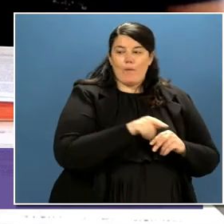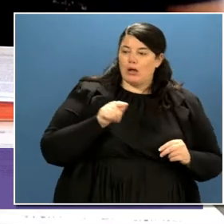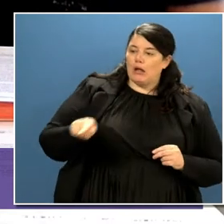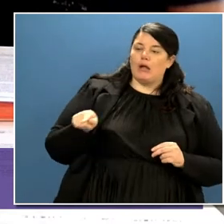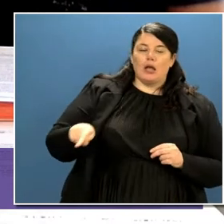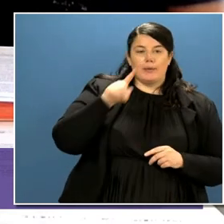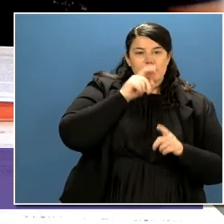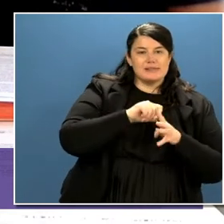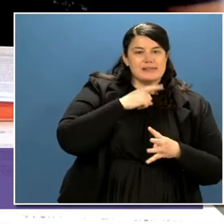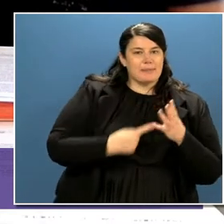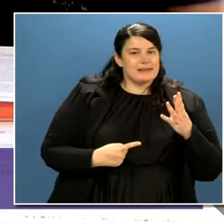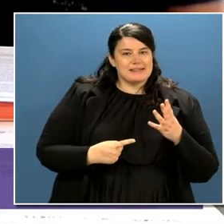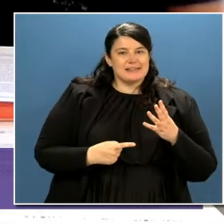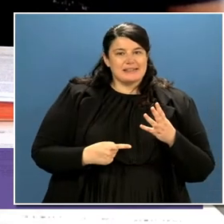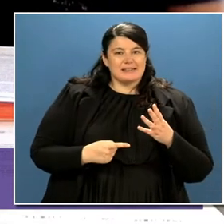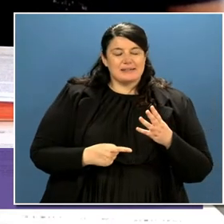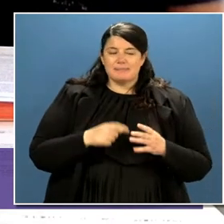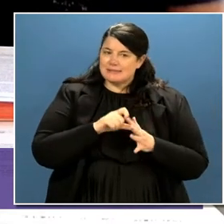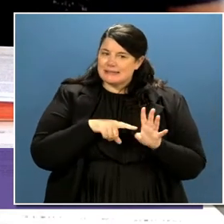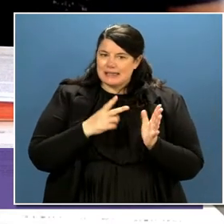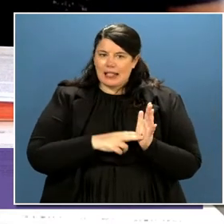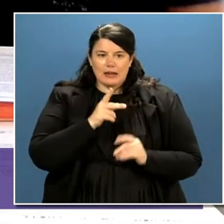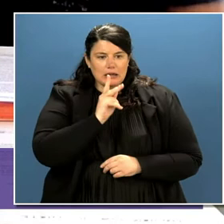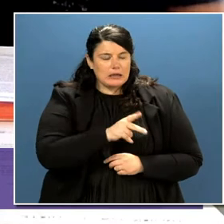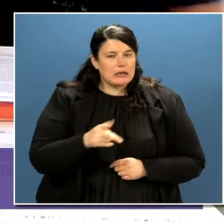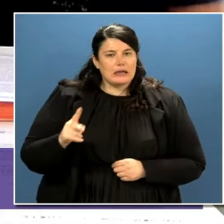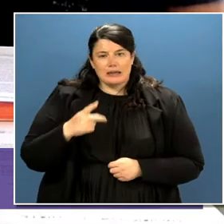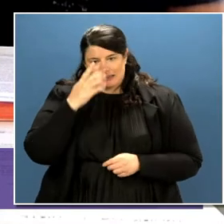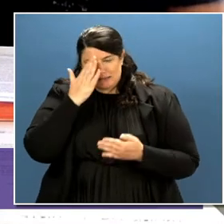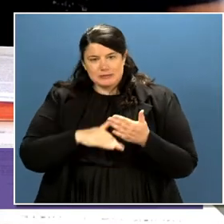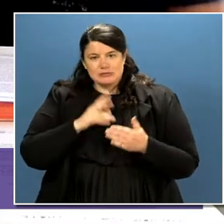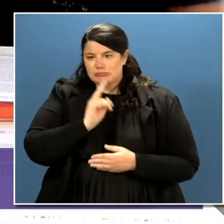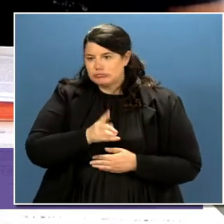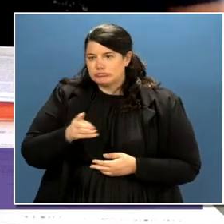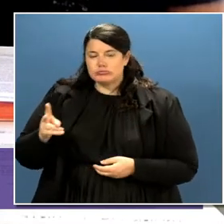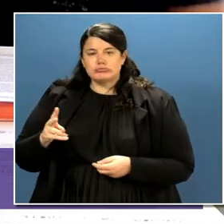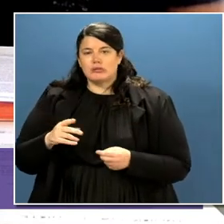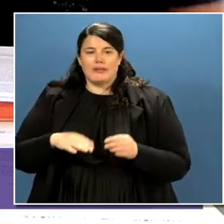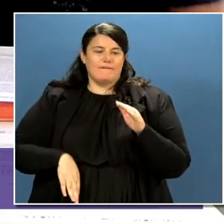He has come across and experienced, and I'm sure a lot of people with disability have experienced this their whole life.